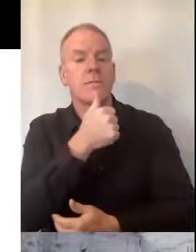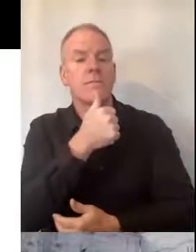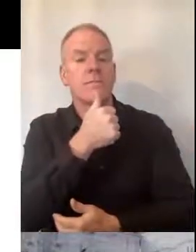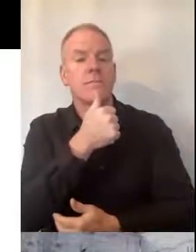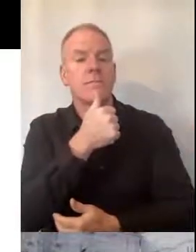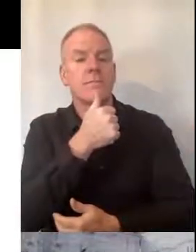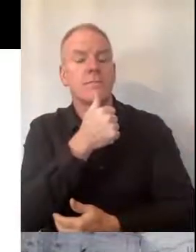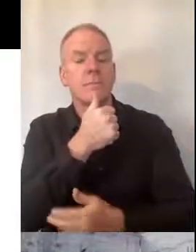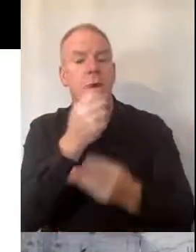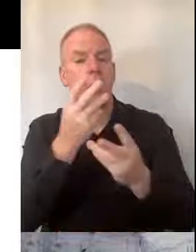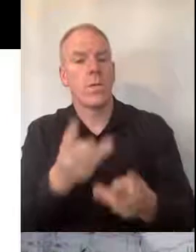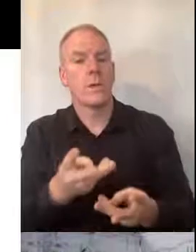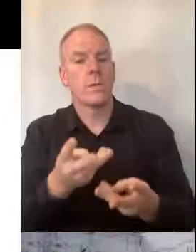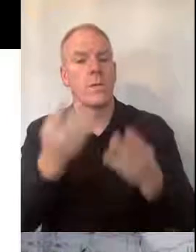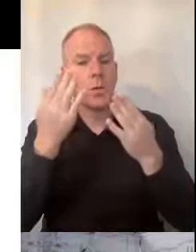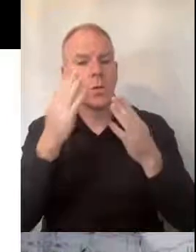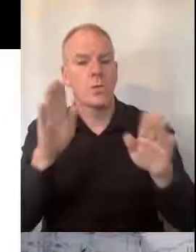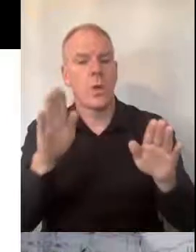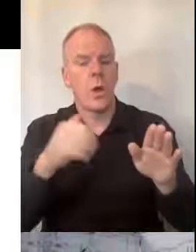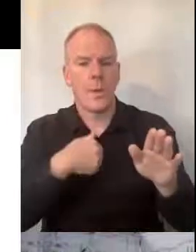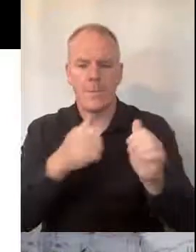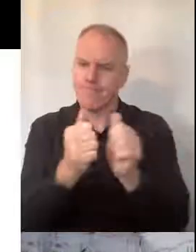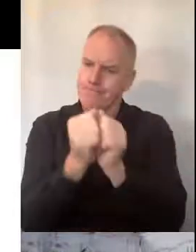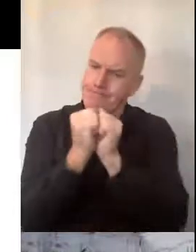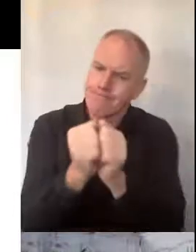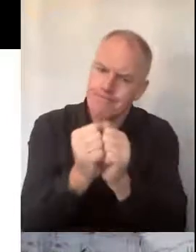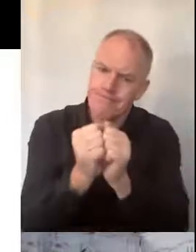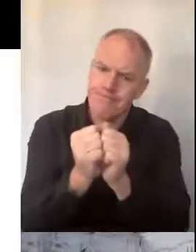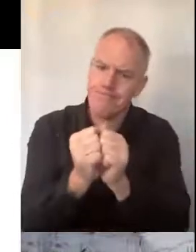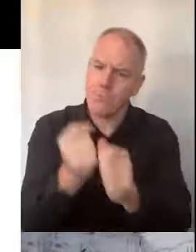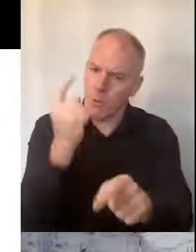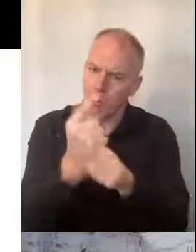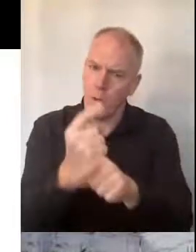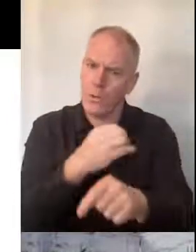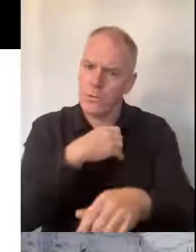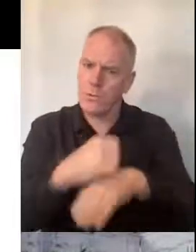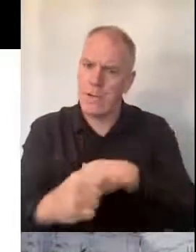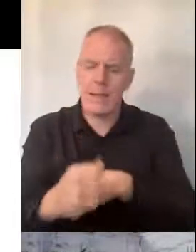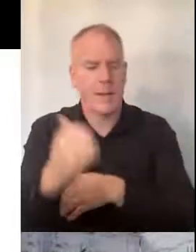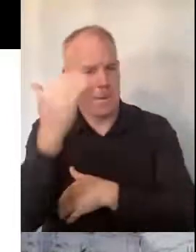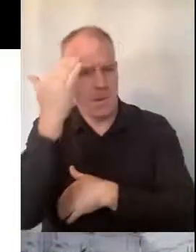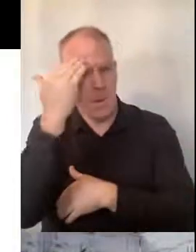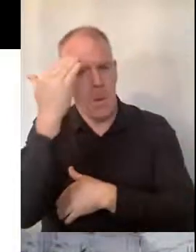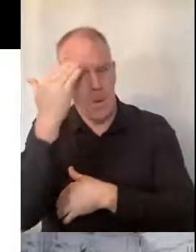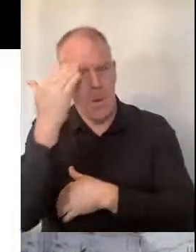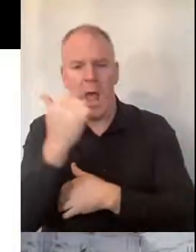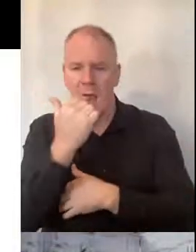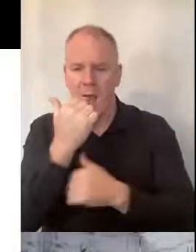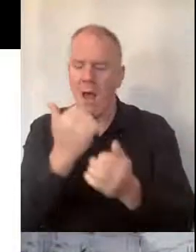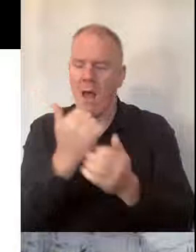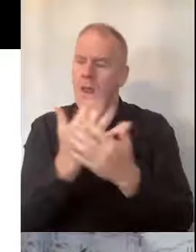to actually showcase my appreciation for your presence here today. I know we've had a two years